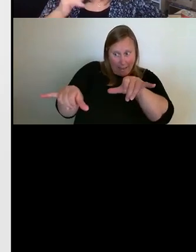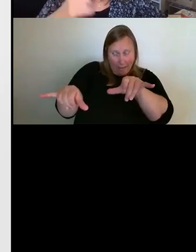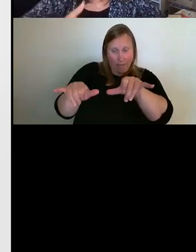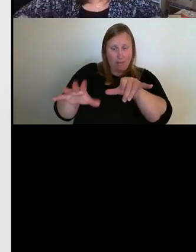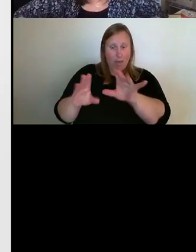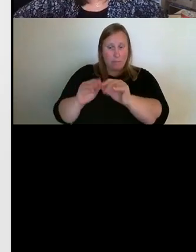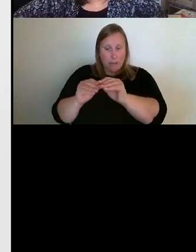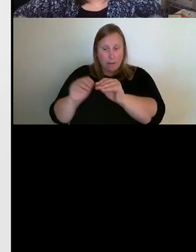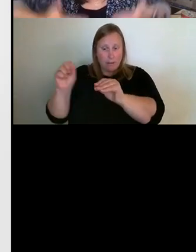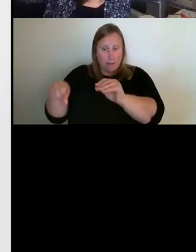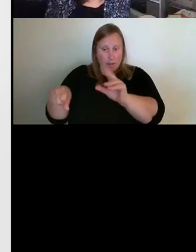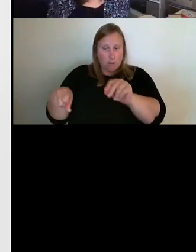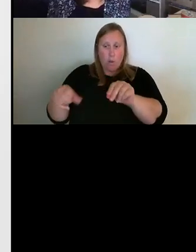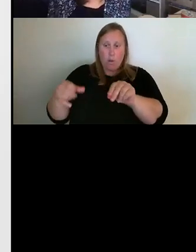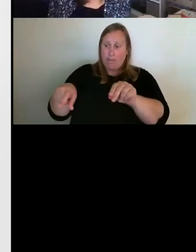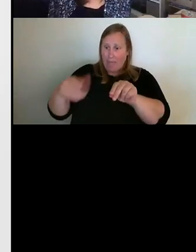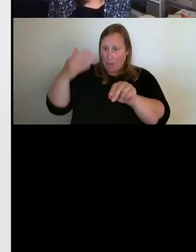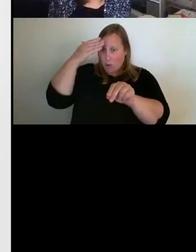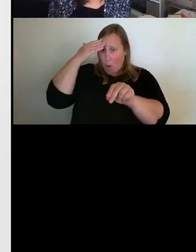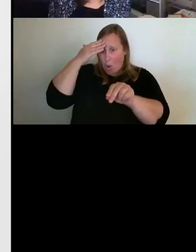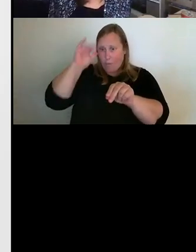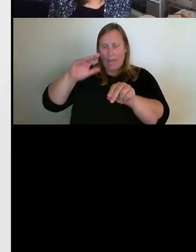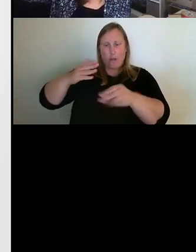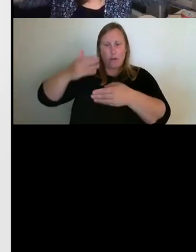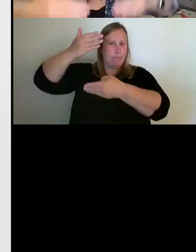they know they can put their shields up, but they